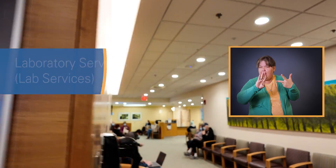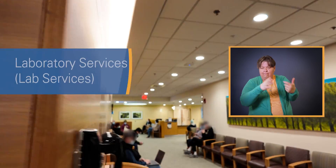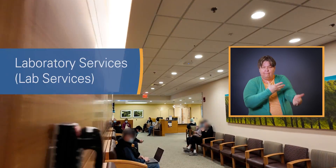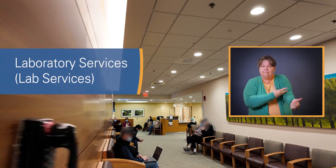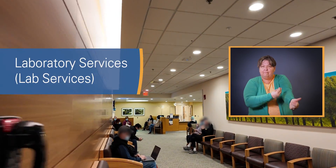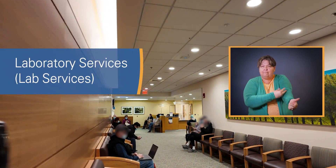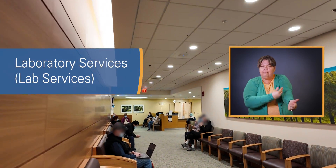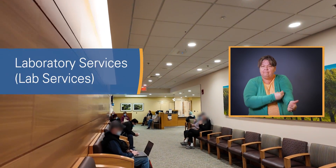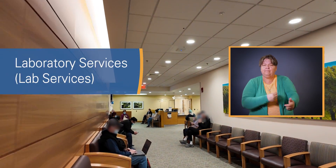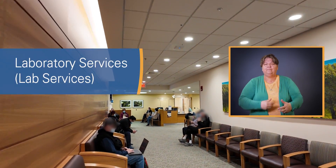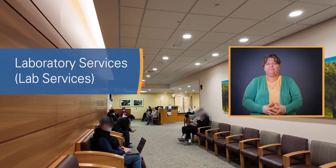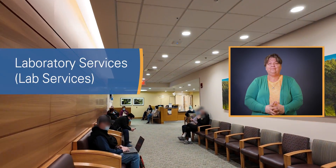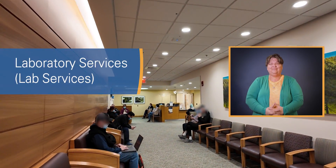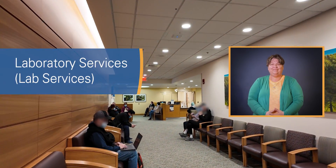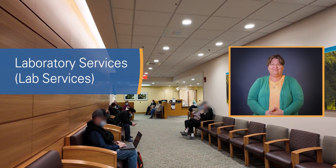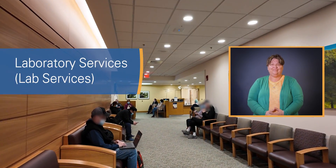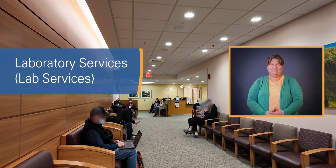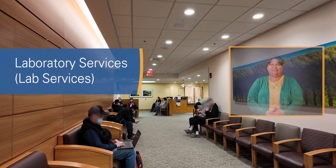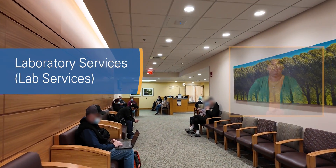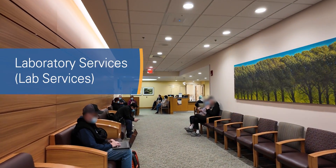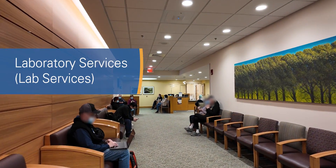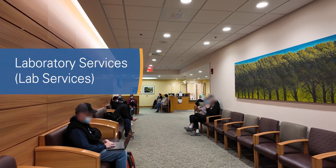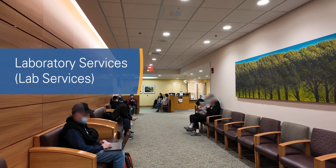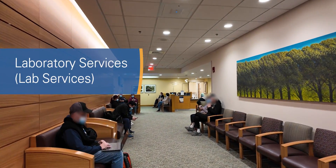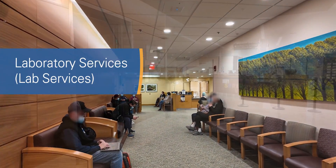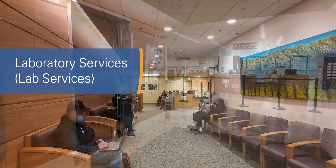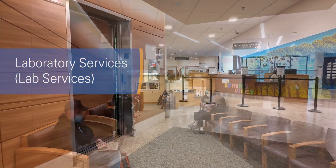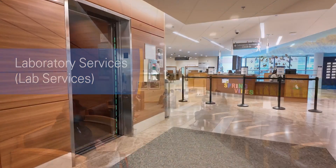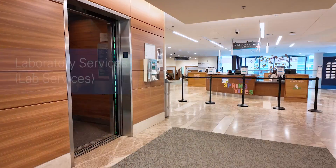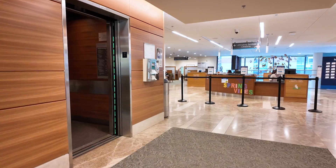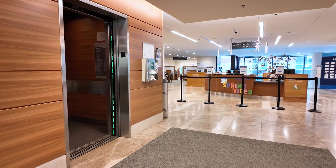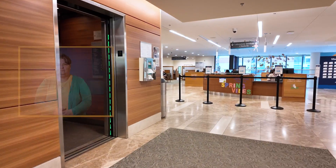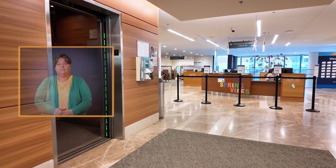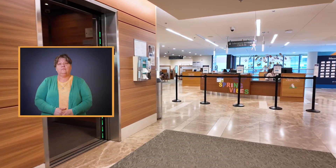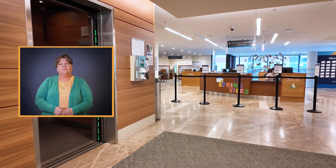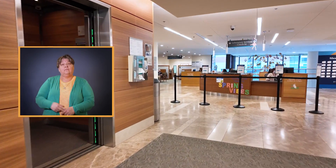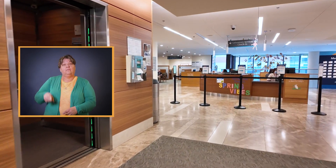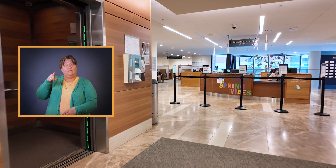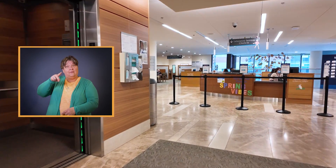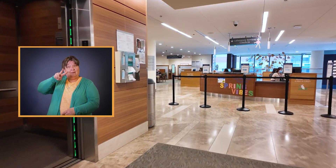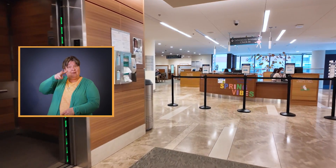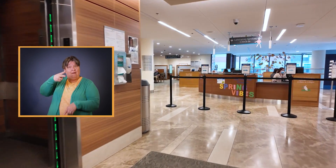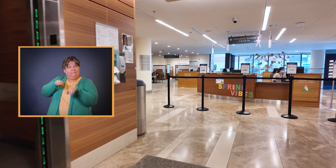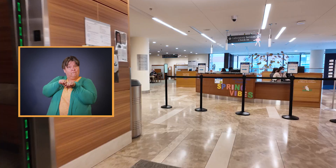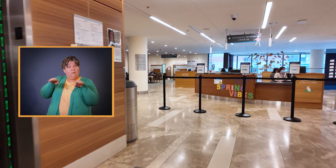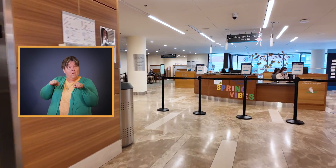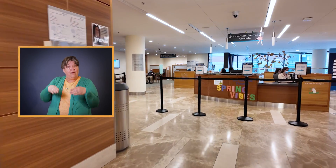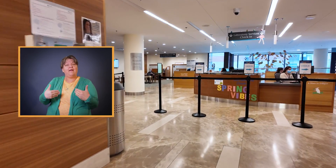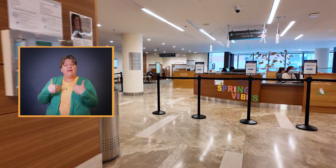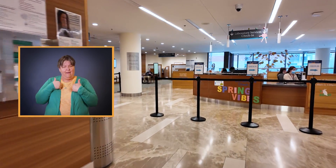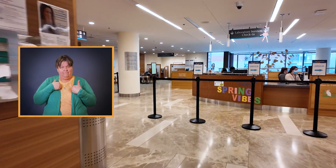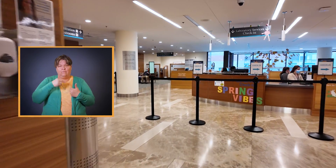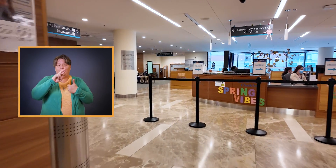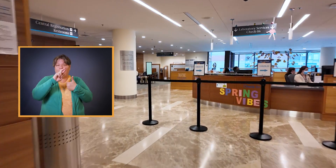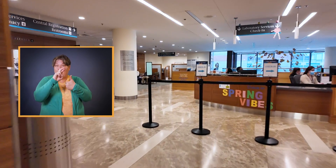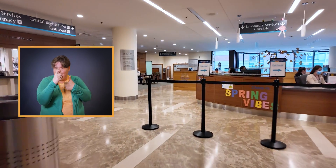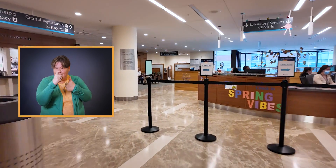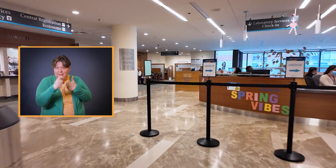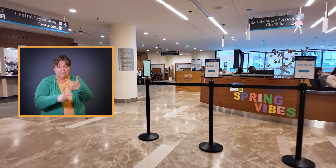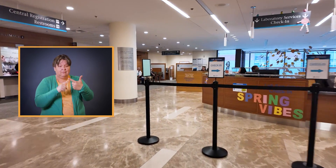and laboratory services. Lab laboratory services is where you will probably go next.